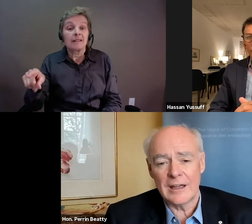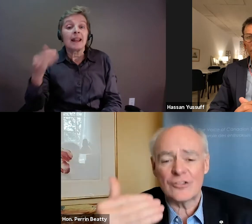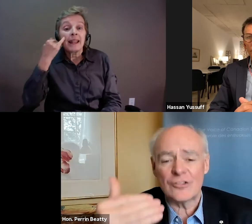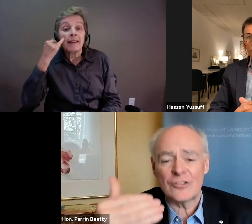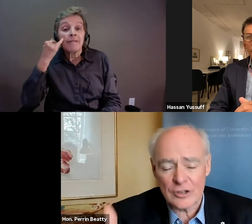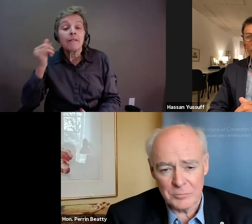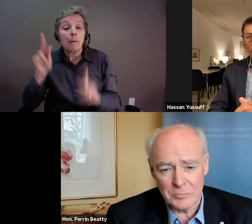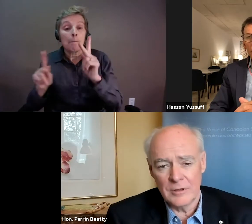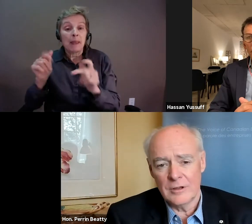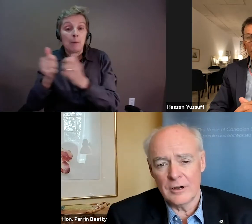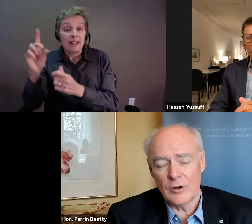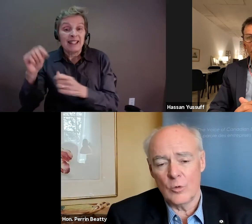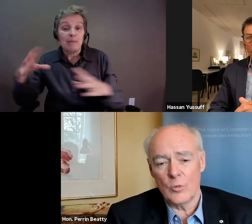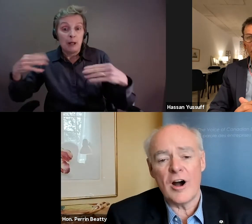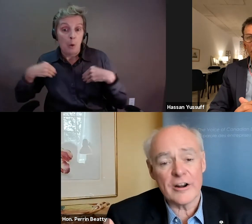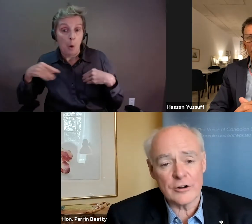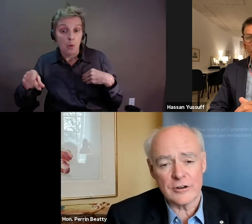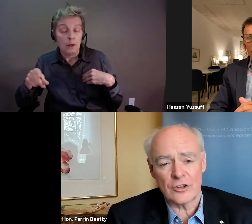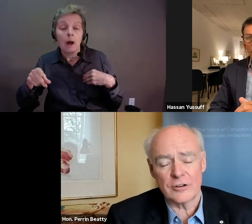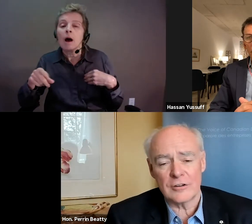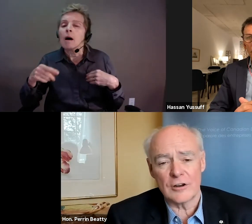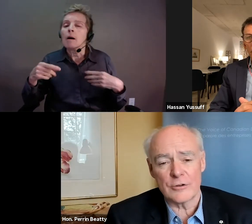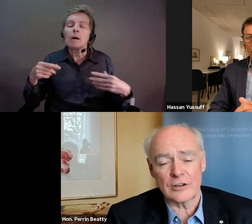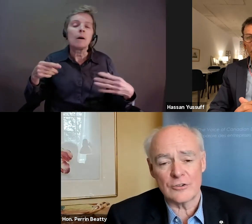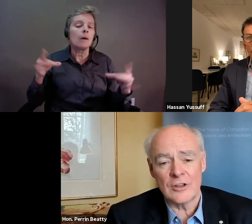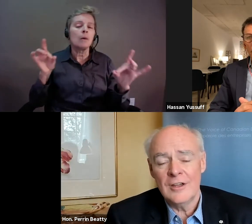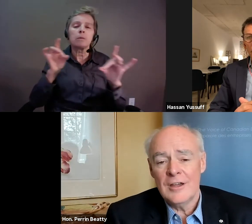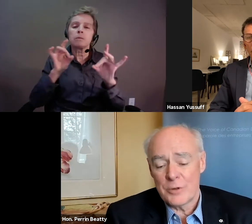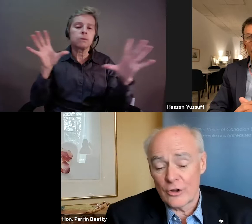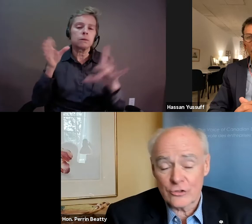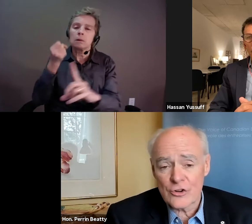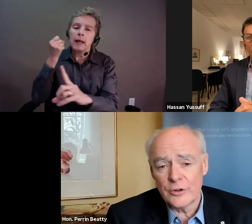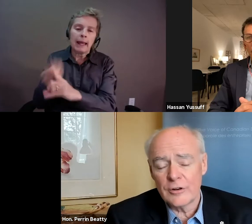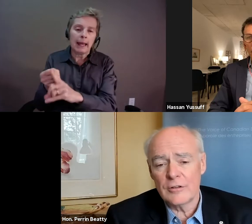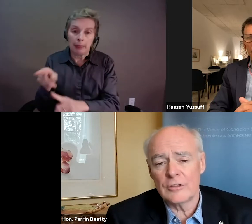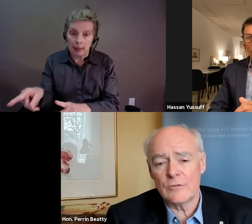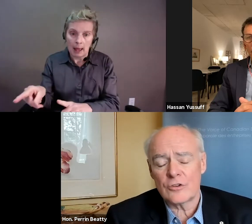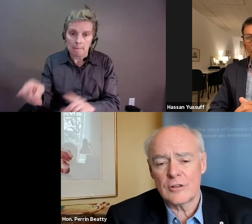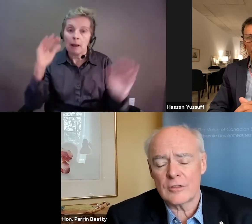and it has hit them harder than it has hit other sectors. But it's also shown that they've that